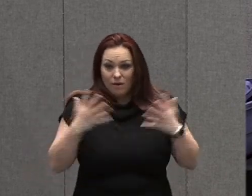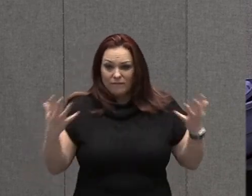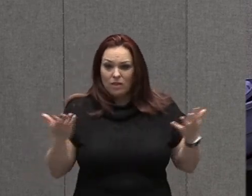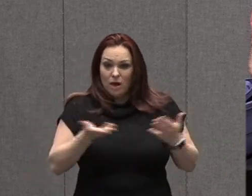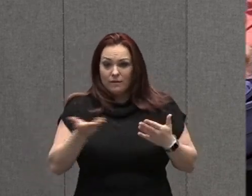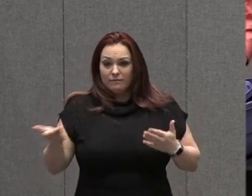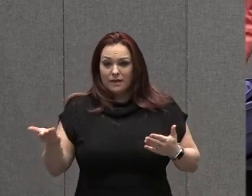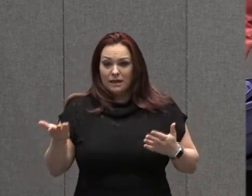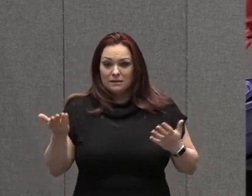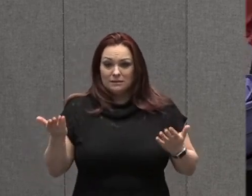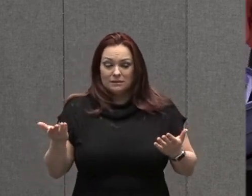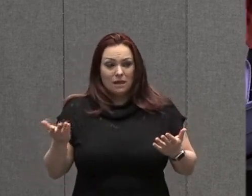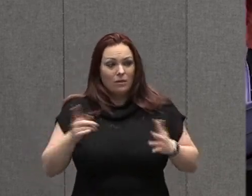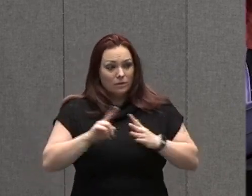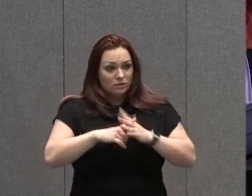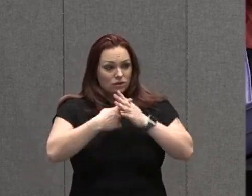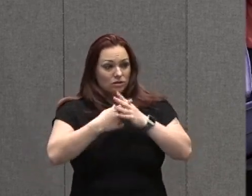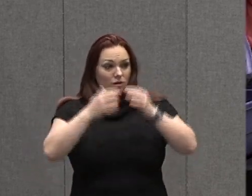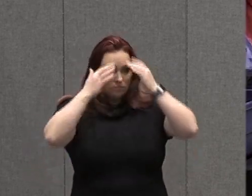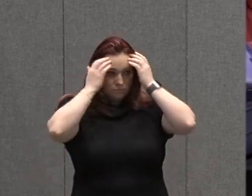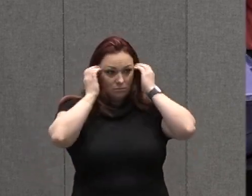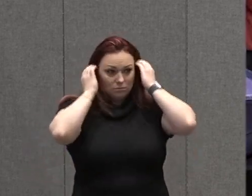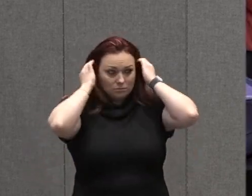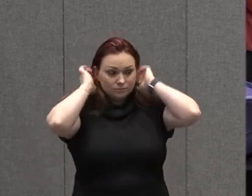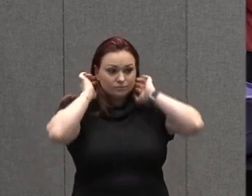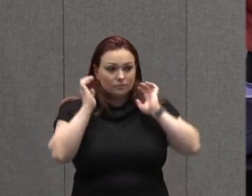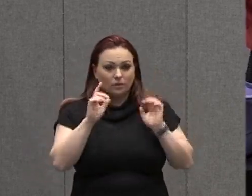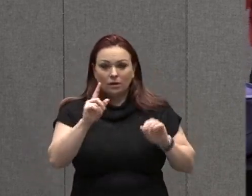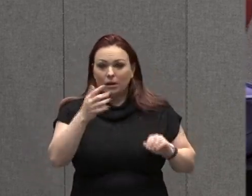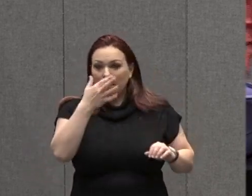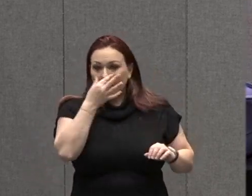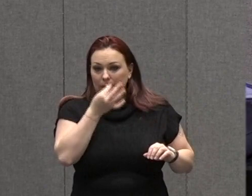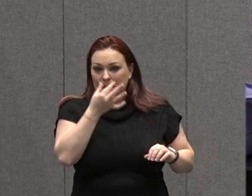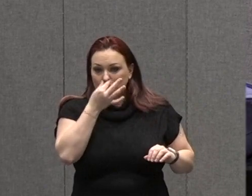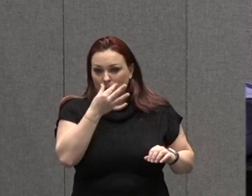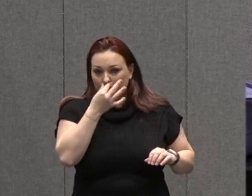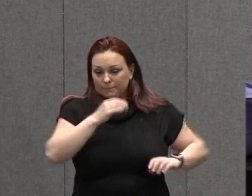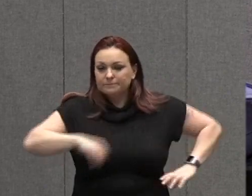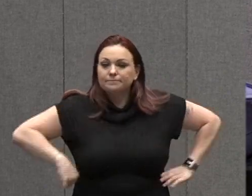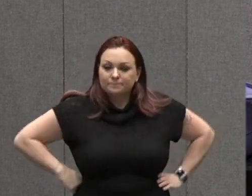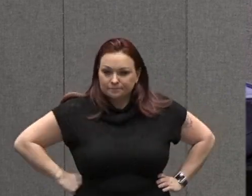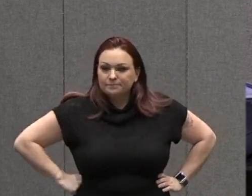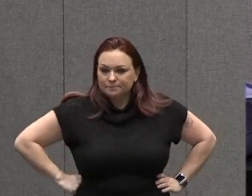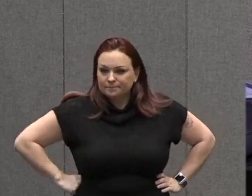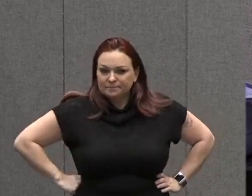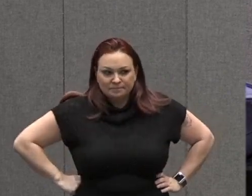so maybe, I'm gonna start with this. I'm gonna call this tissue. Tissue okay. And lets clear a little space.